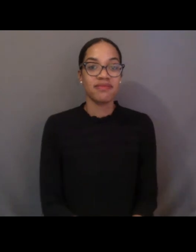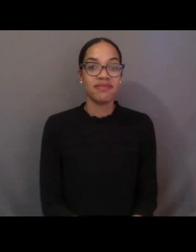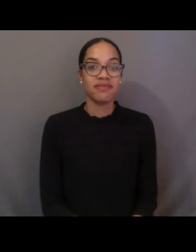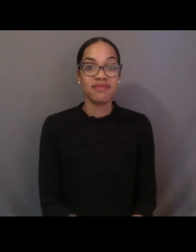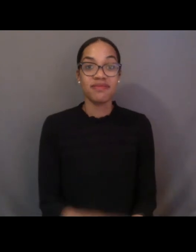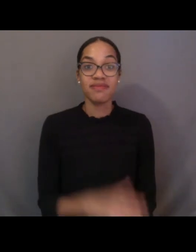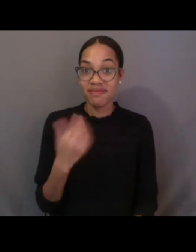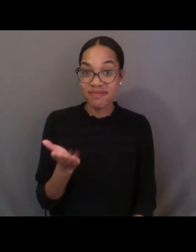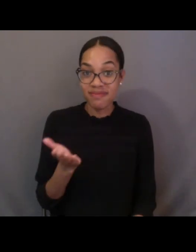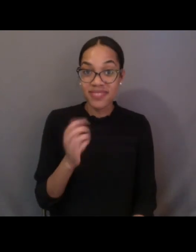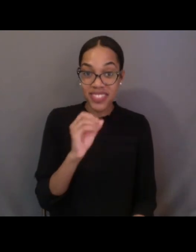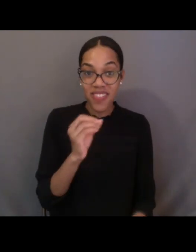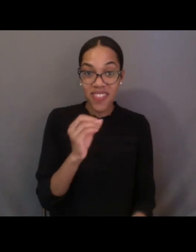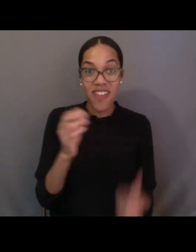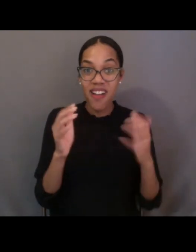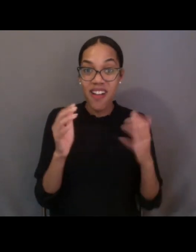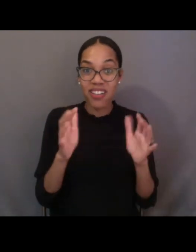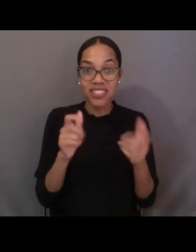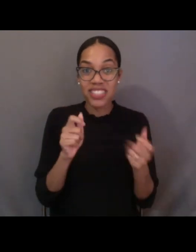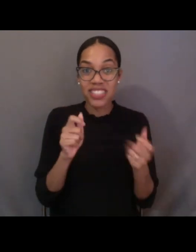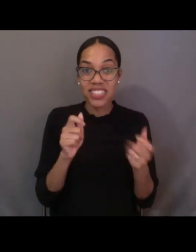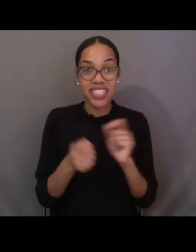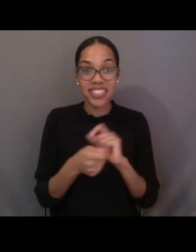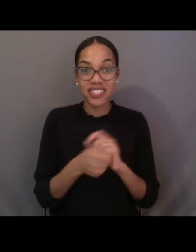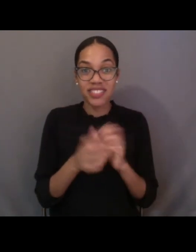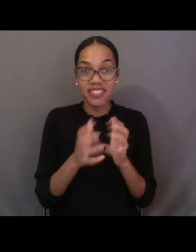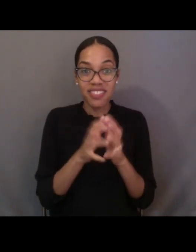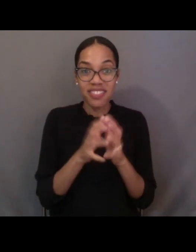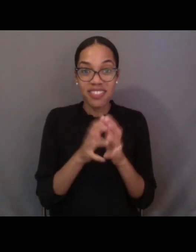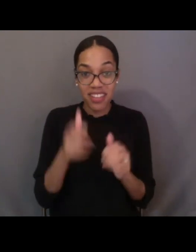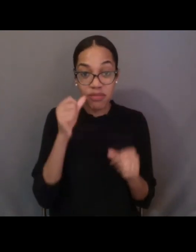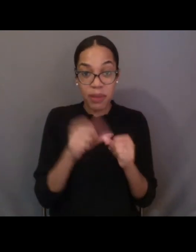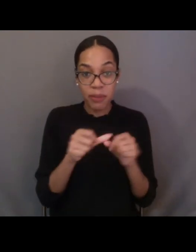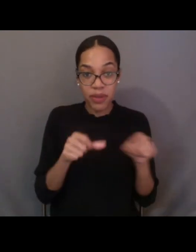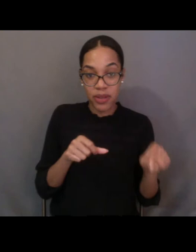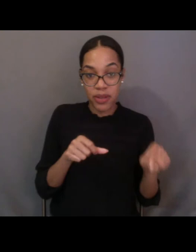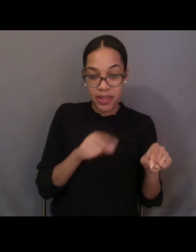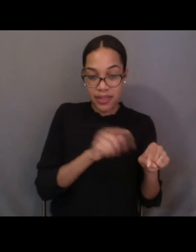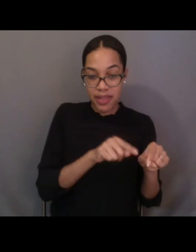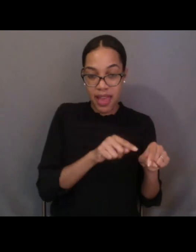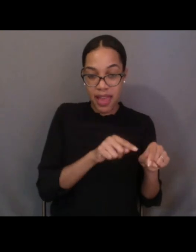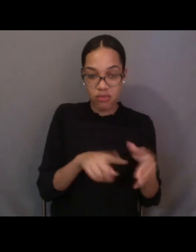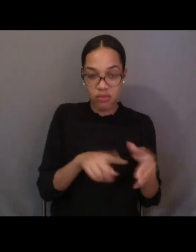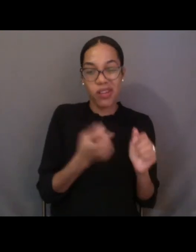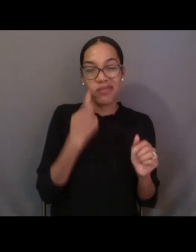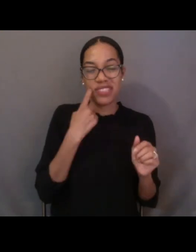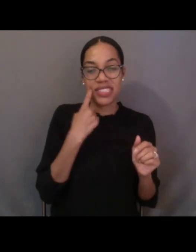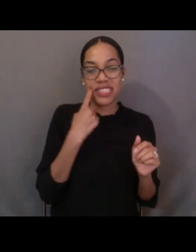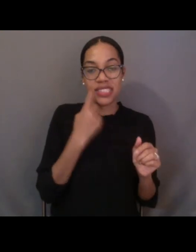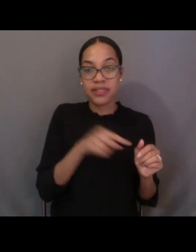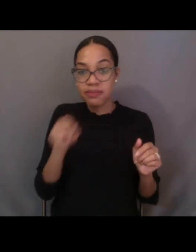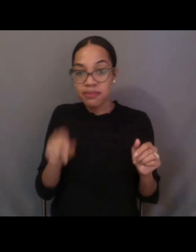It's already changed a lot. Remember, this is the one that we started just a little while ago. This is the one that I started